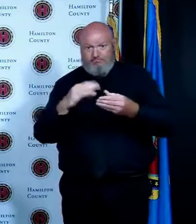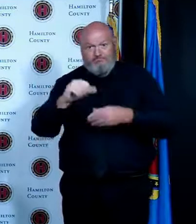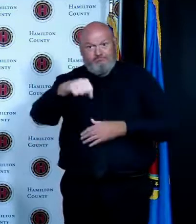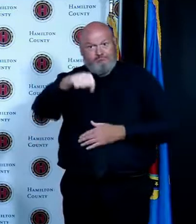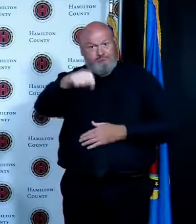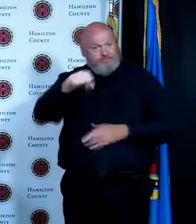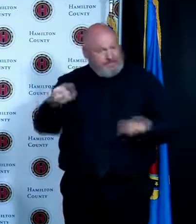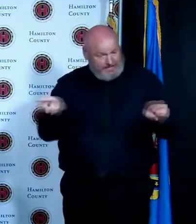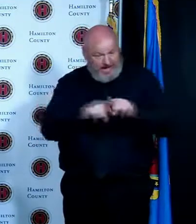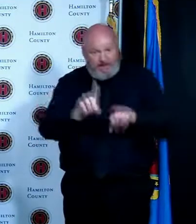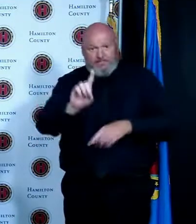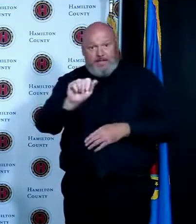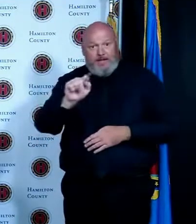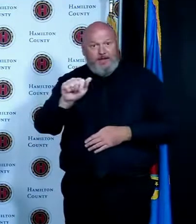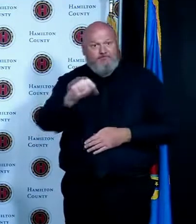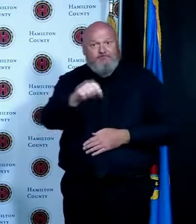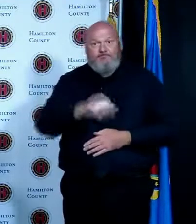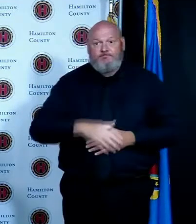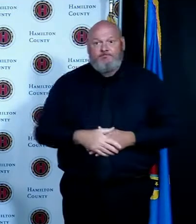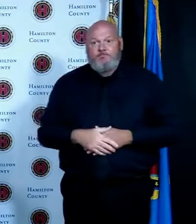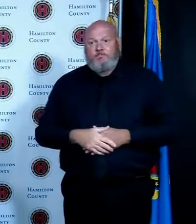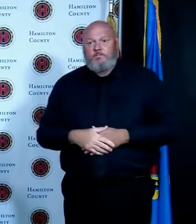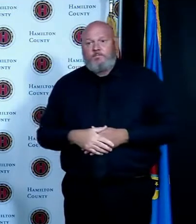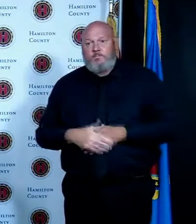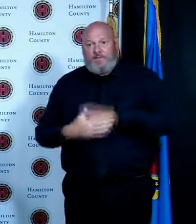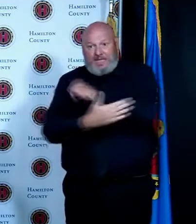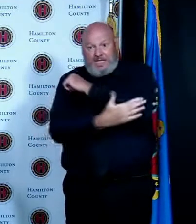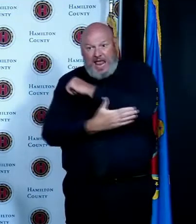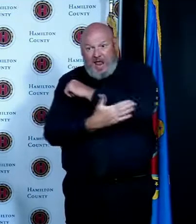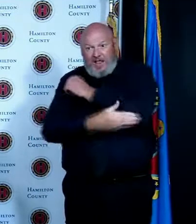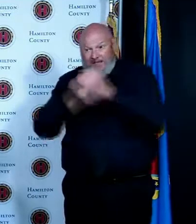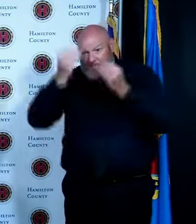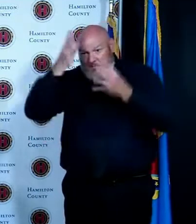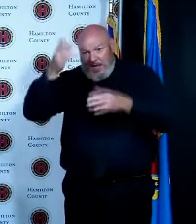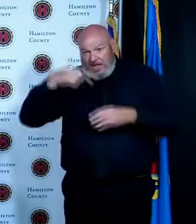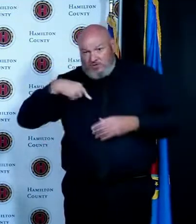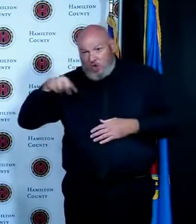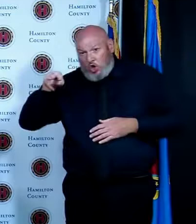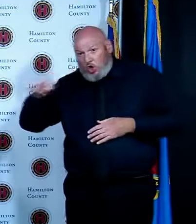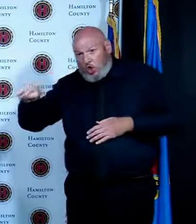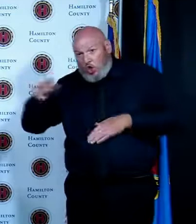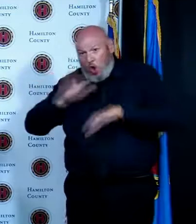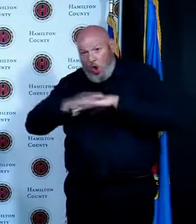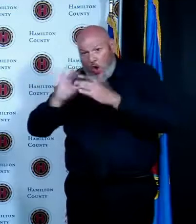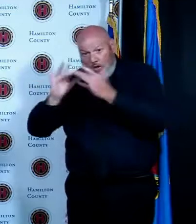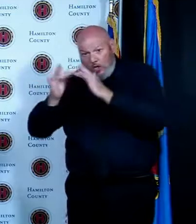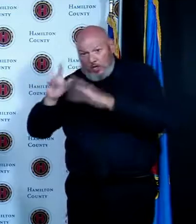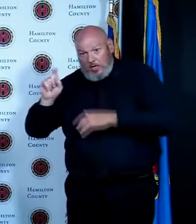that information available for the public to find online or just when you do these briefings it's currently available only during the